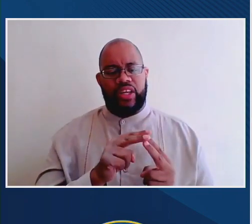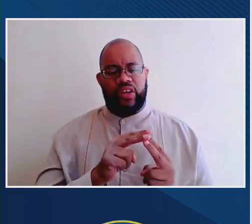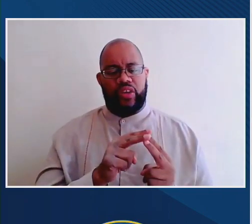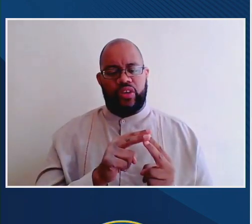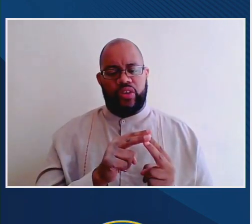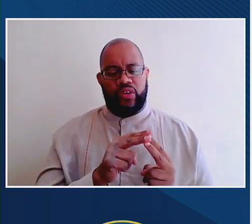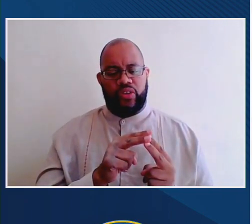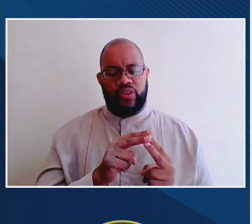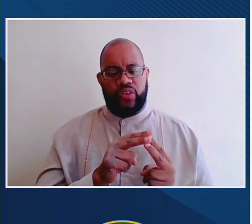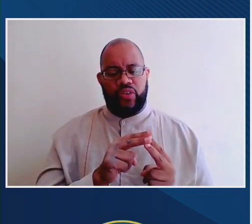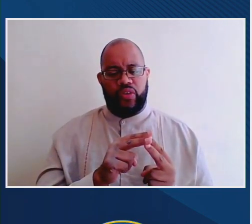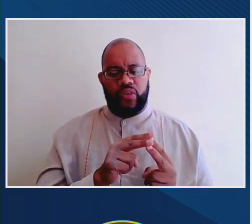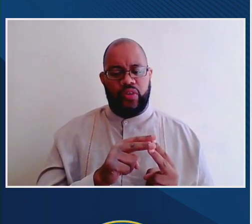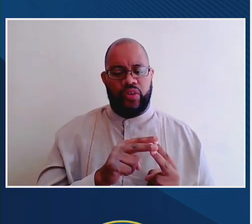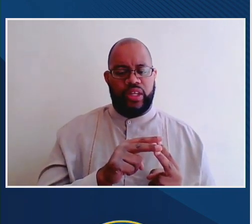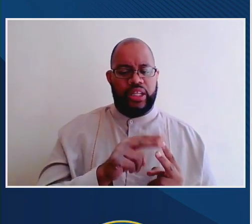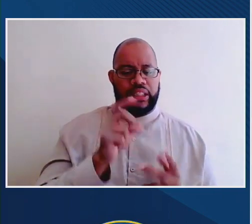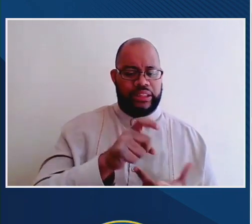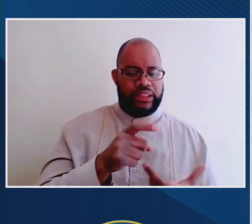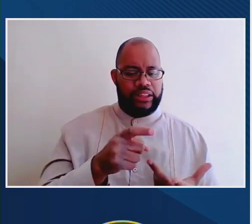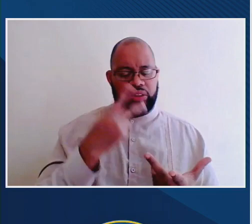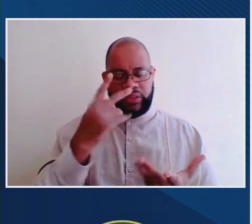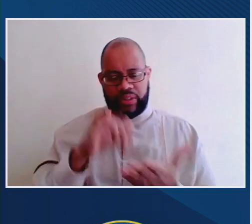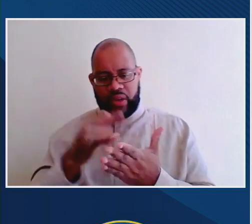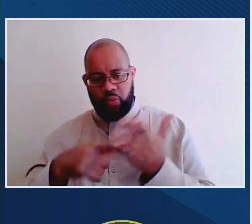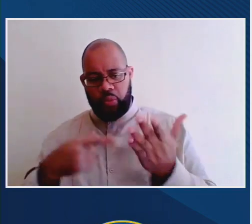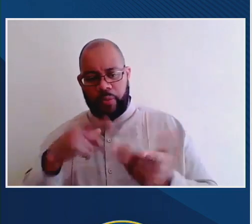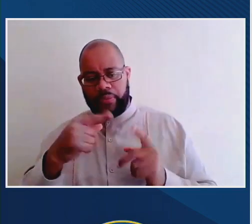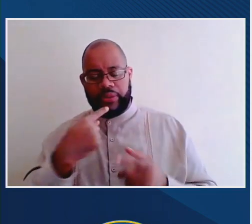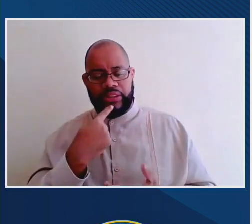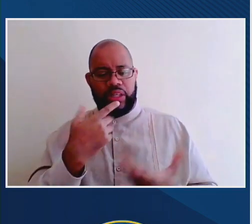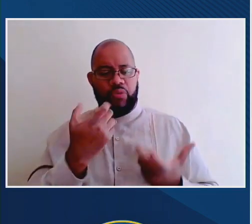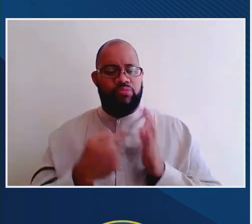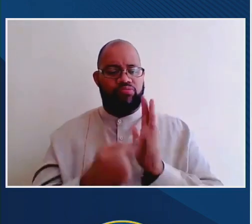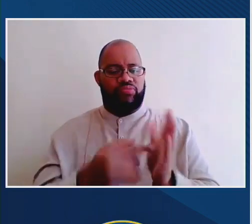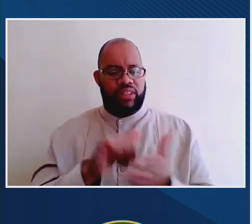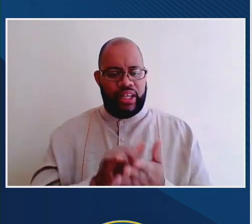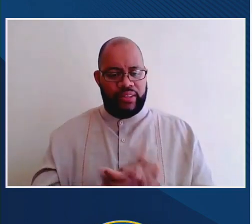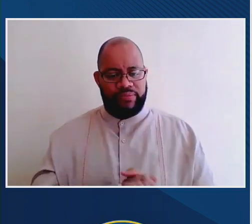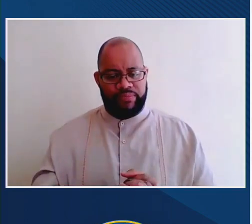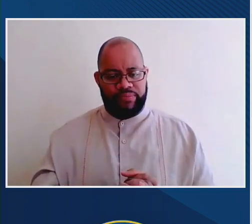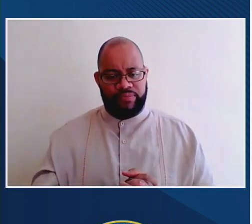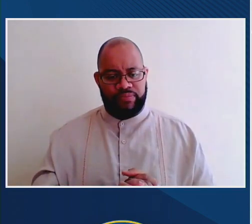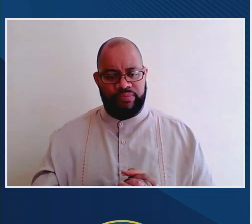the topic. So I think we'll all probably have something to say, but I just wanted to point out that on certain topics, those